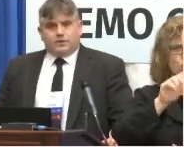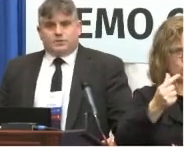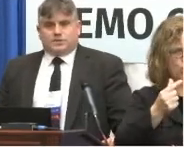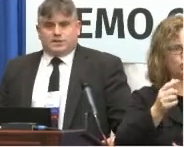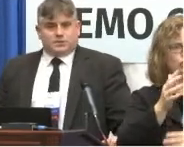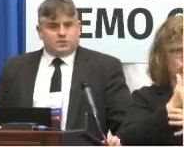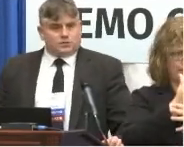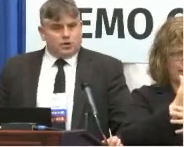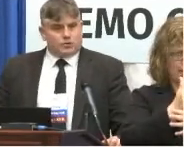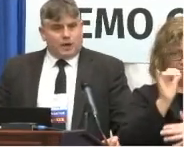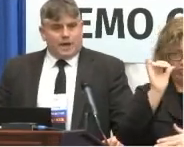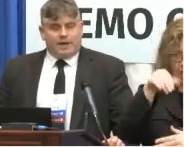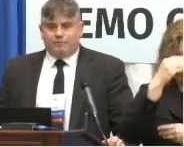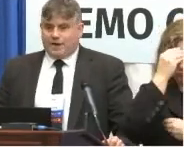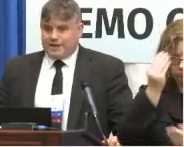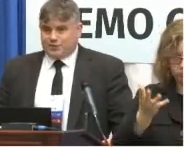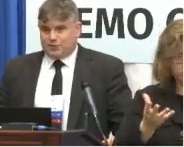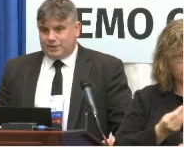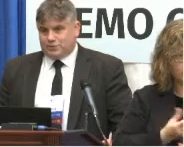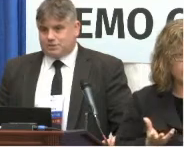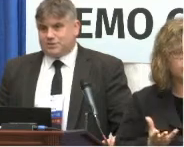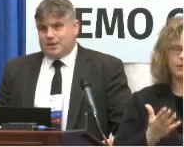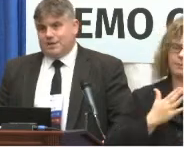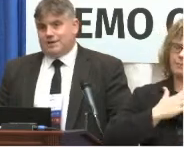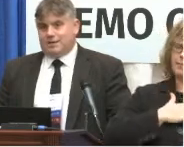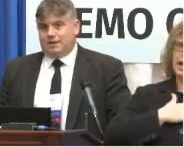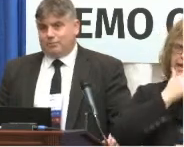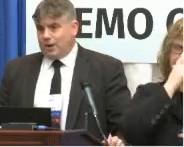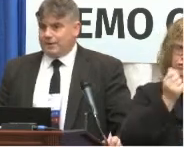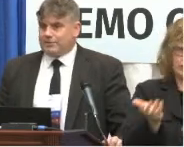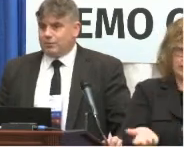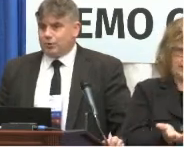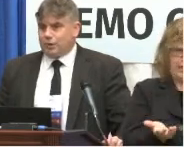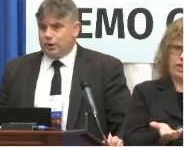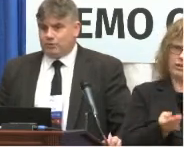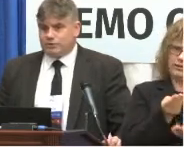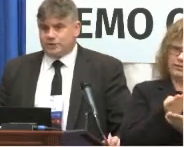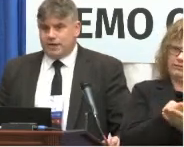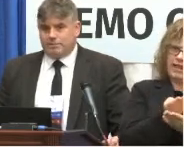Just as a disclosure, I have financial interests in the product that we're going over today.